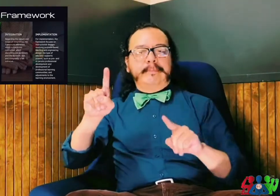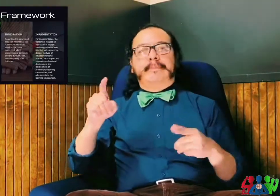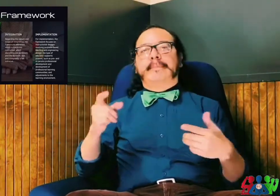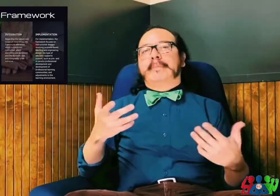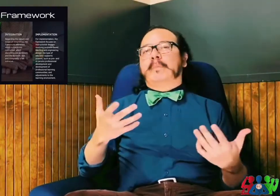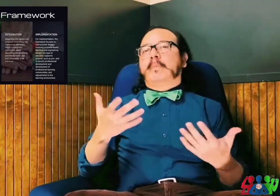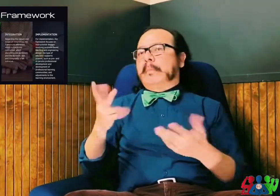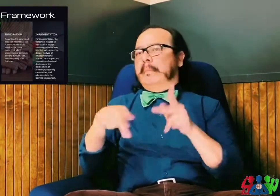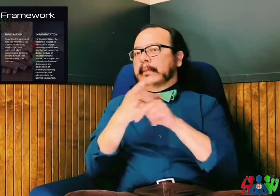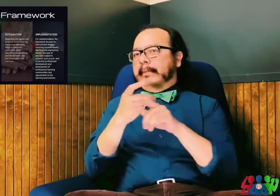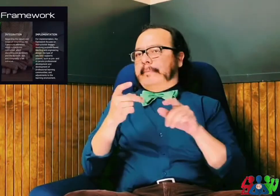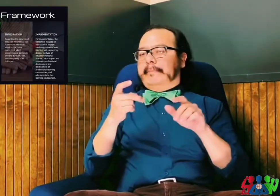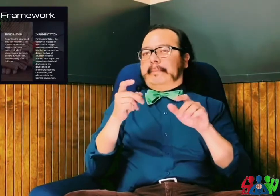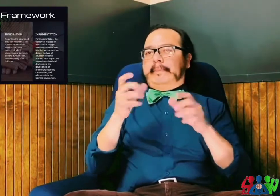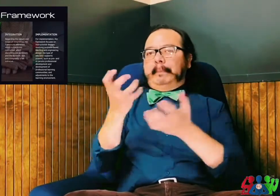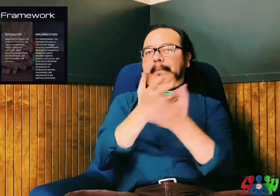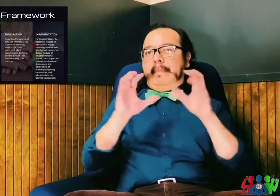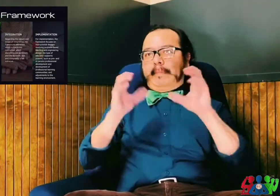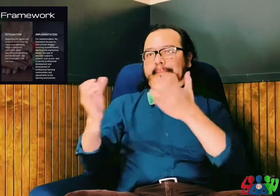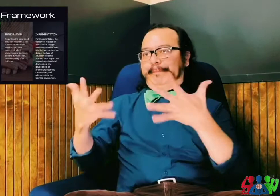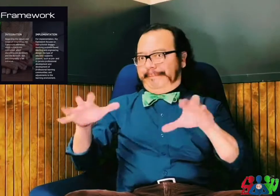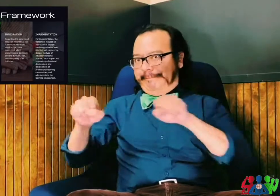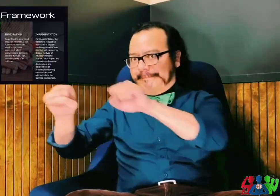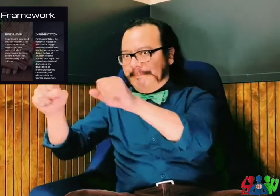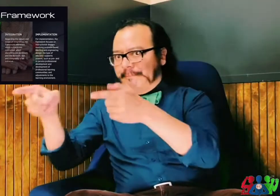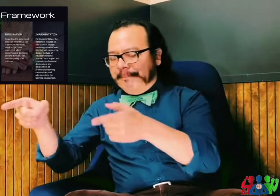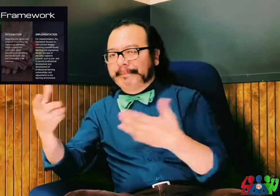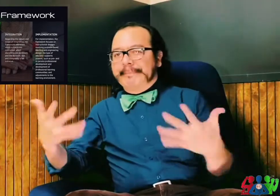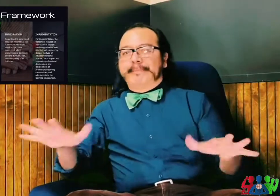STEM course taking;